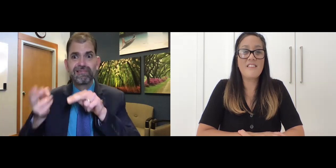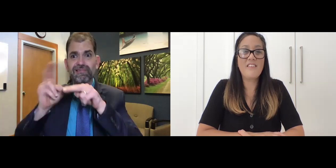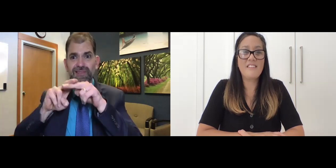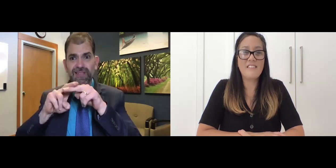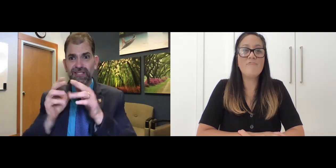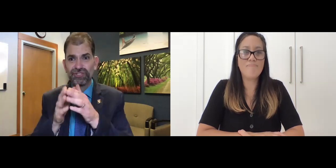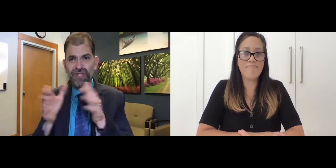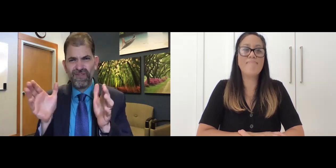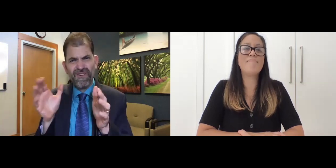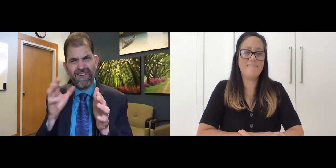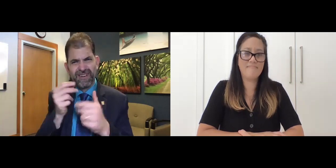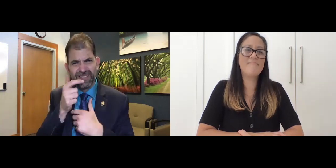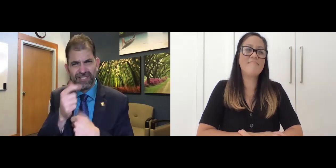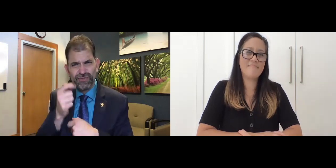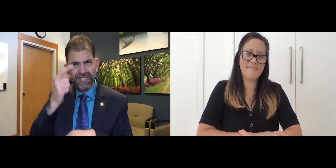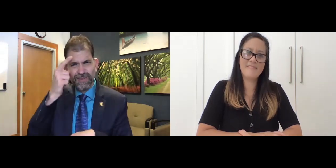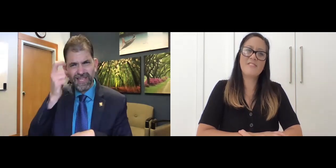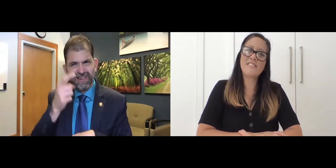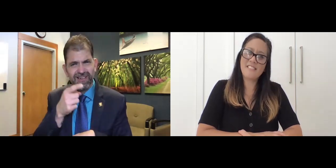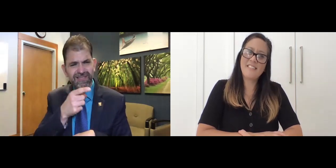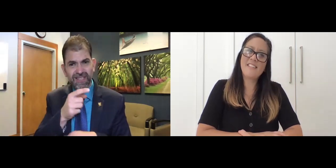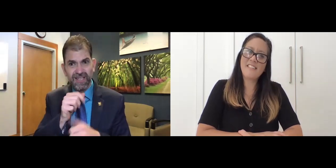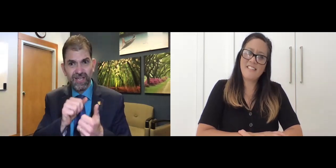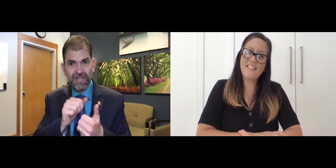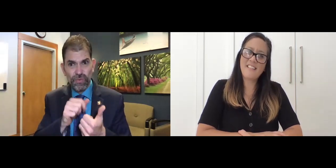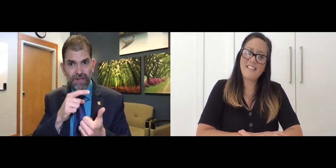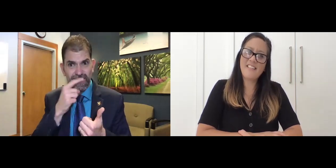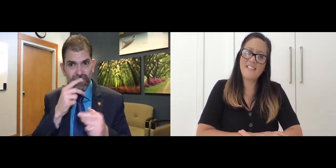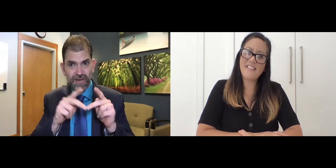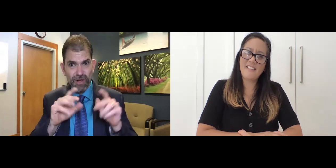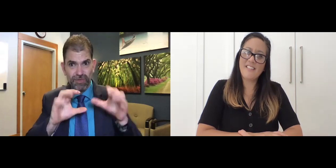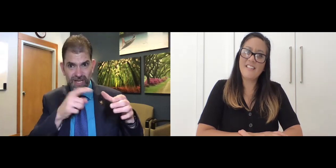for our services. More requests.